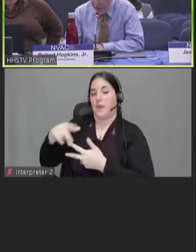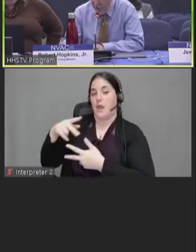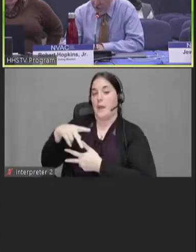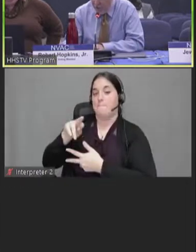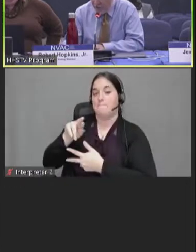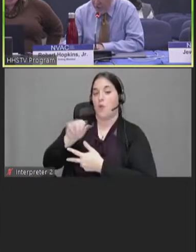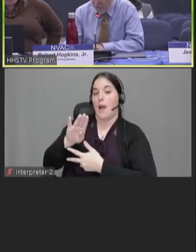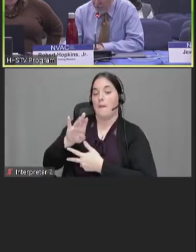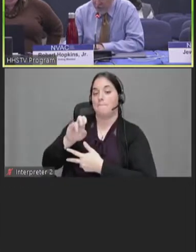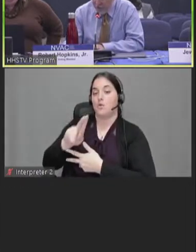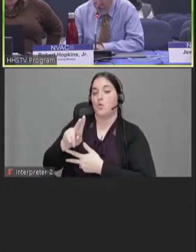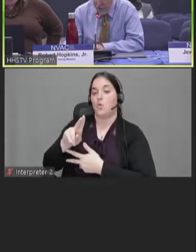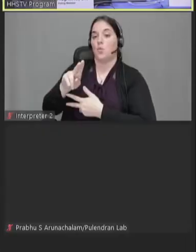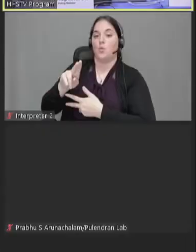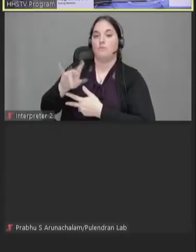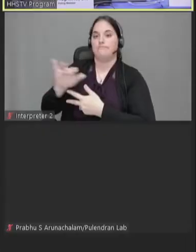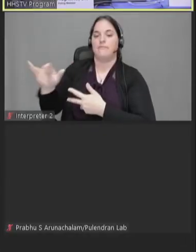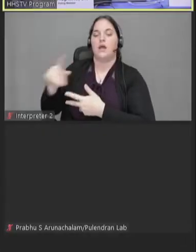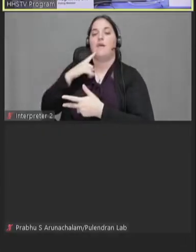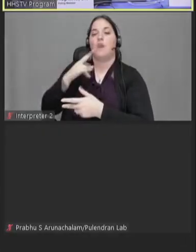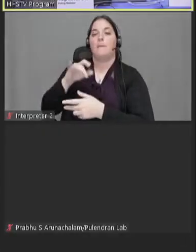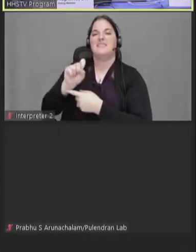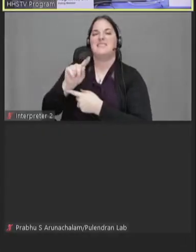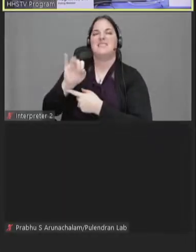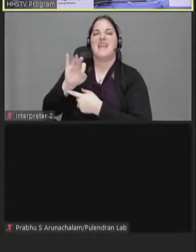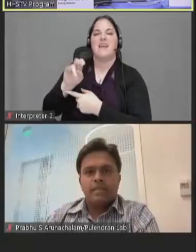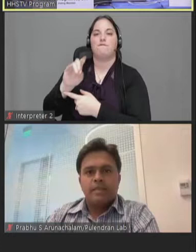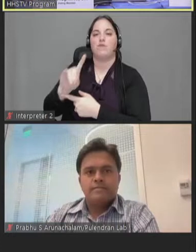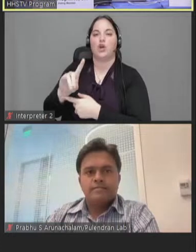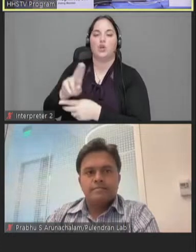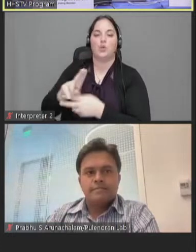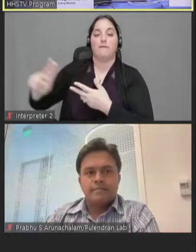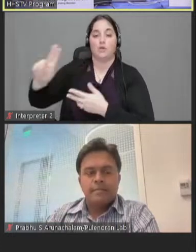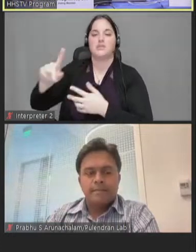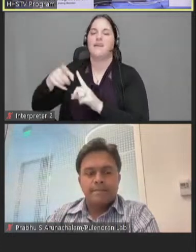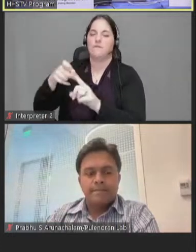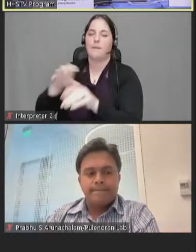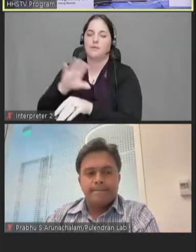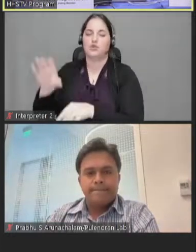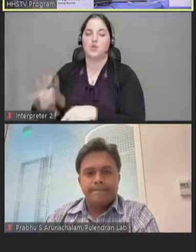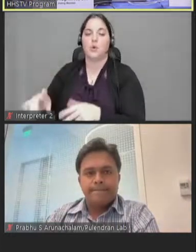will be presenting on Zoom. In the room, we have Dr. Kentner Singleton from the National